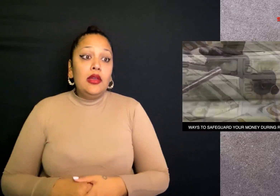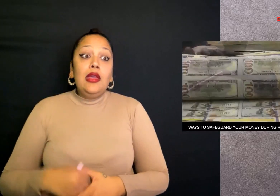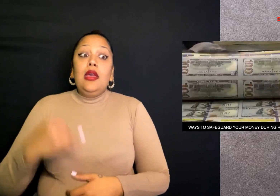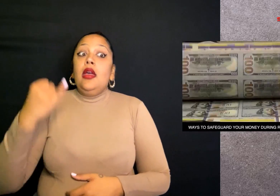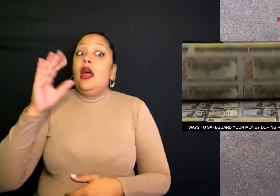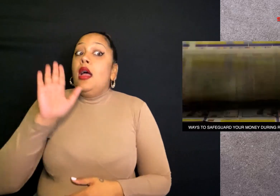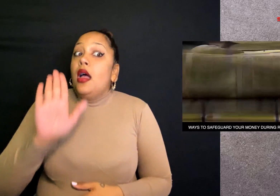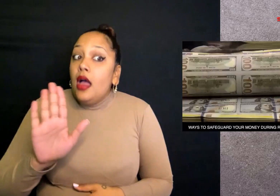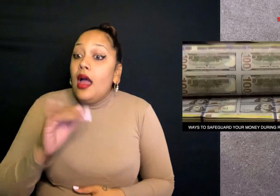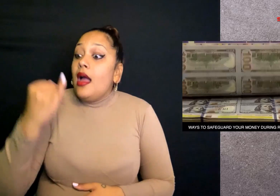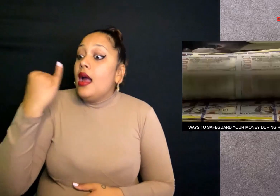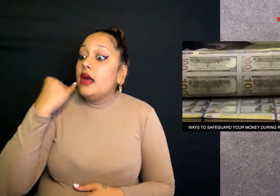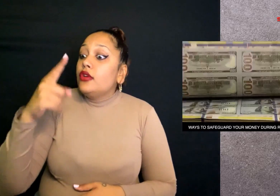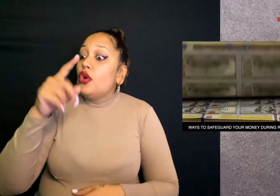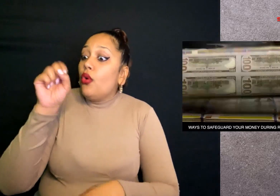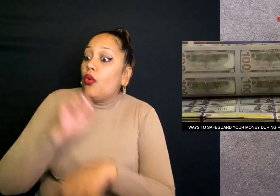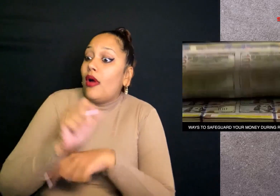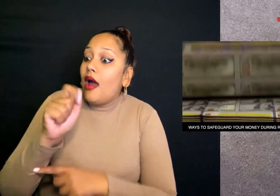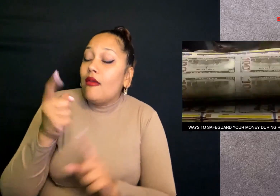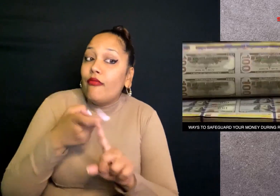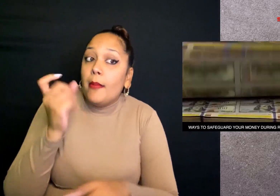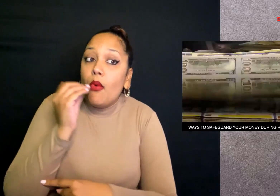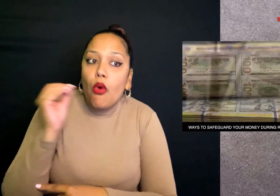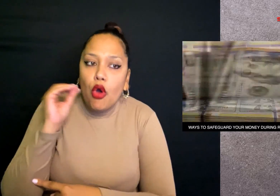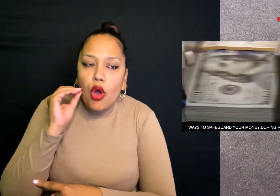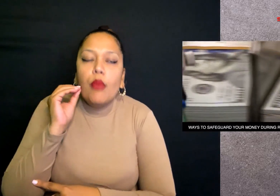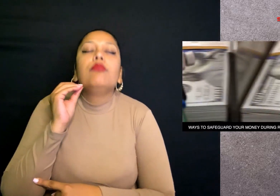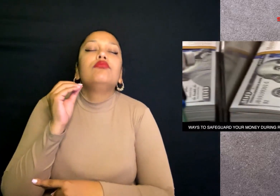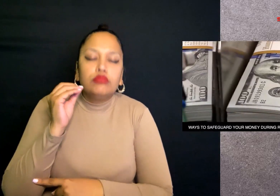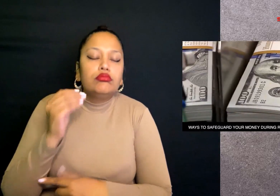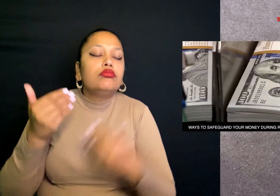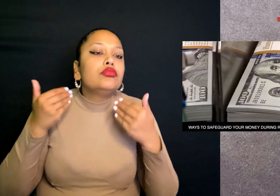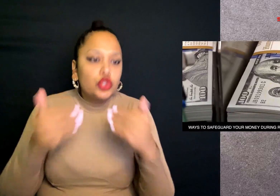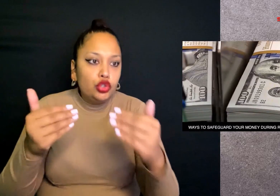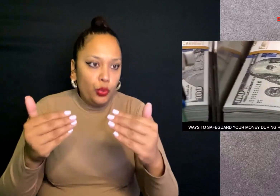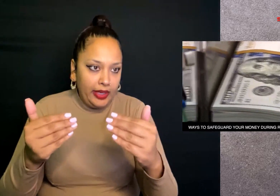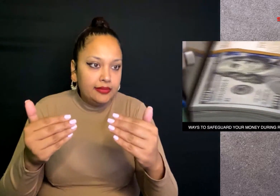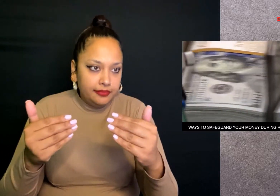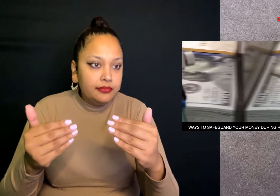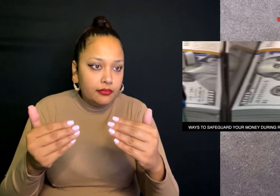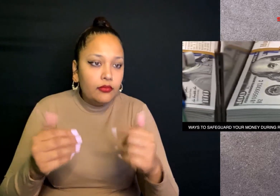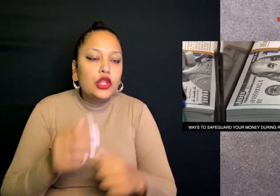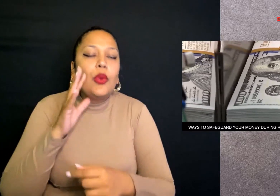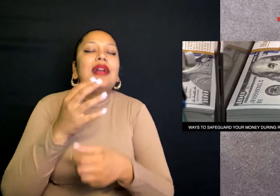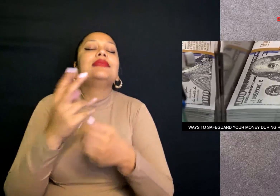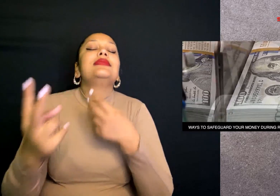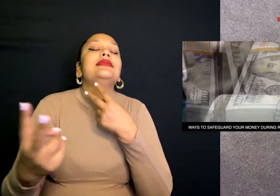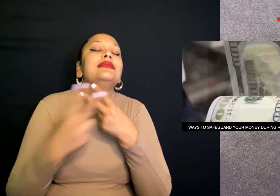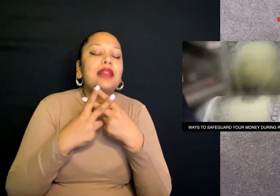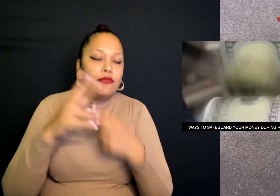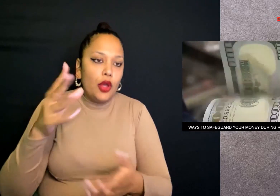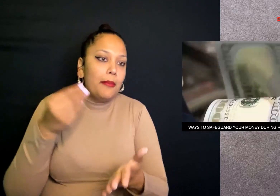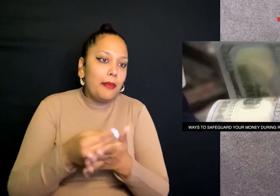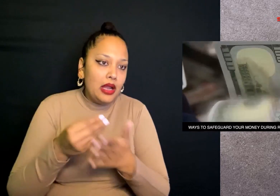money on nonessential things and if you can work from home do it it will save you a lot